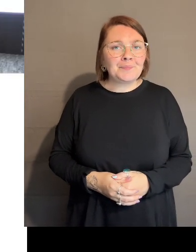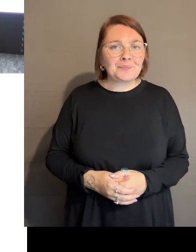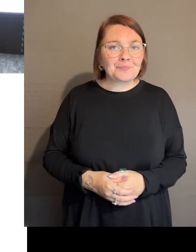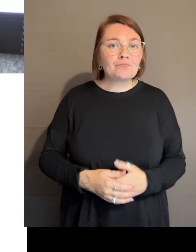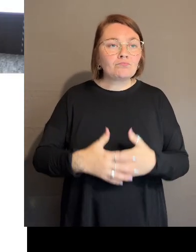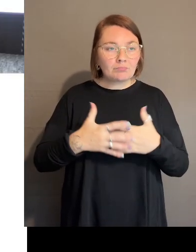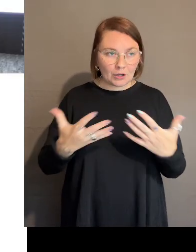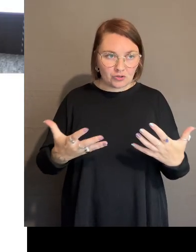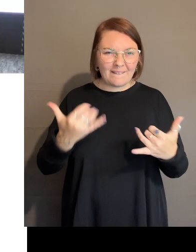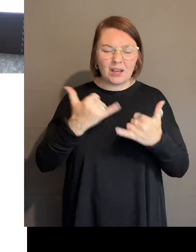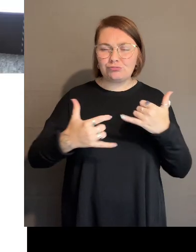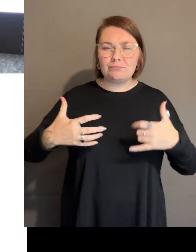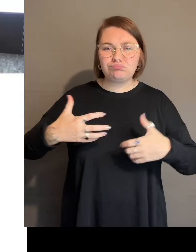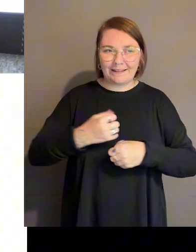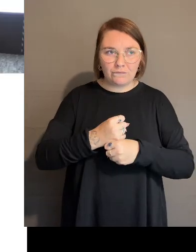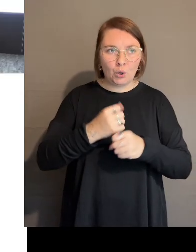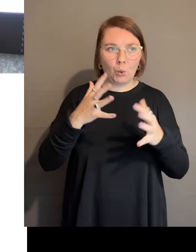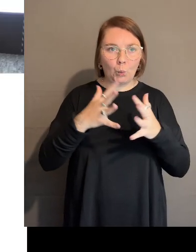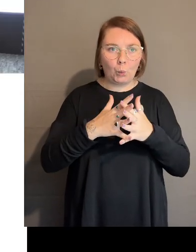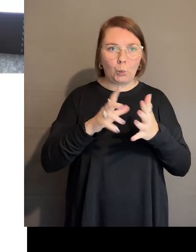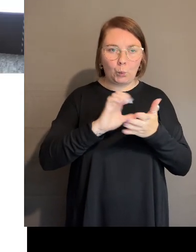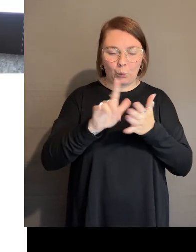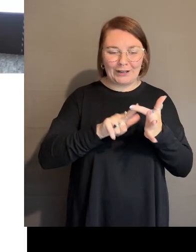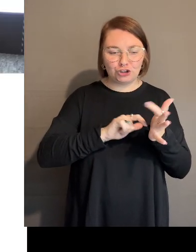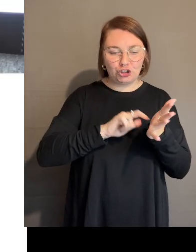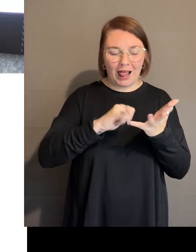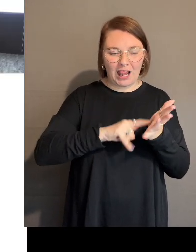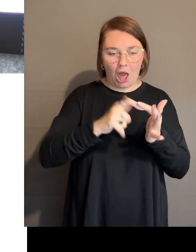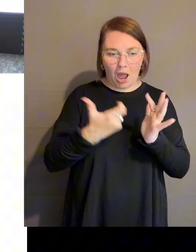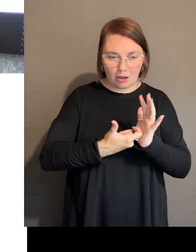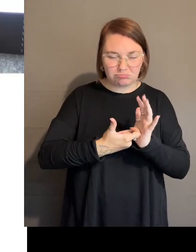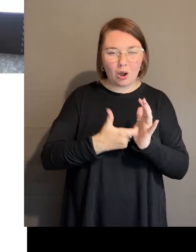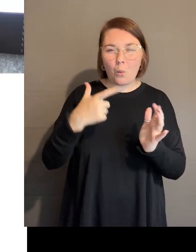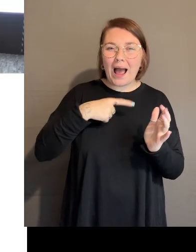So, just very briefly, the watchlist… another reason it was kind of complicated is.